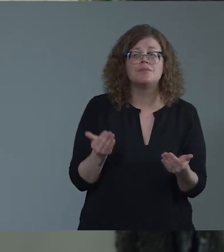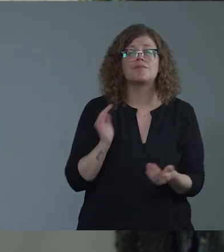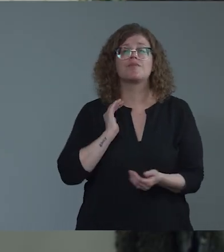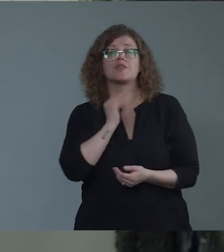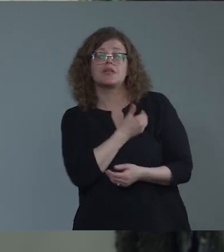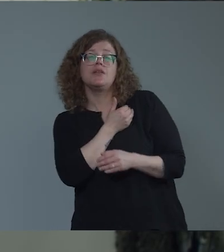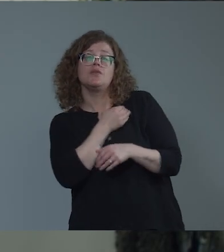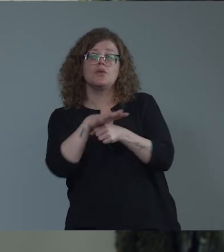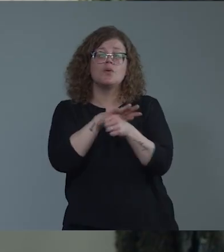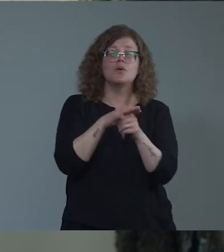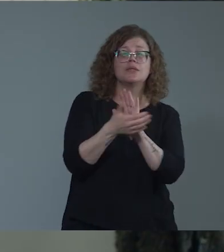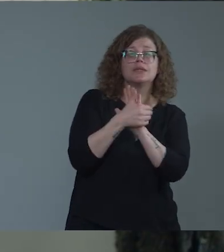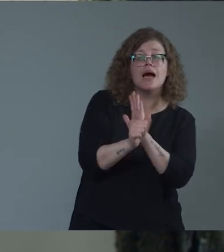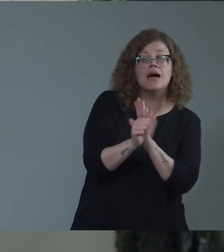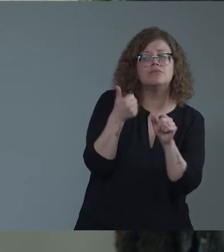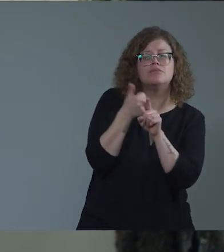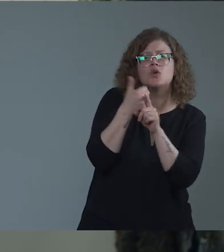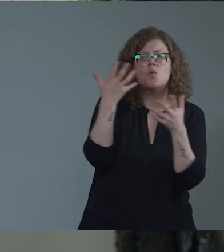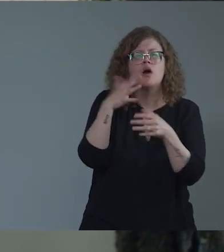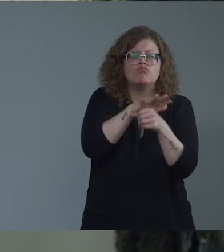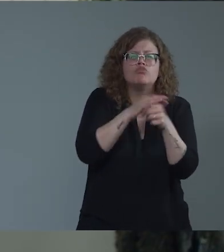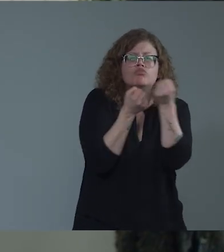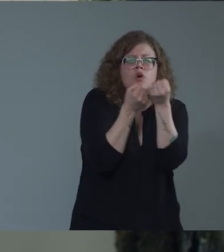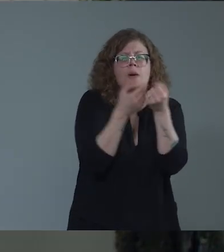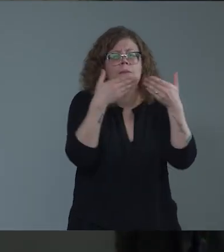as they continue to foster their skills and grow their practice.